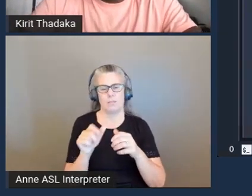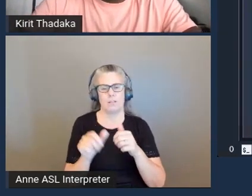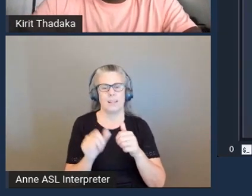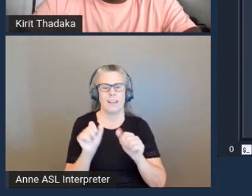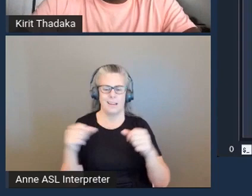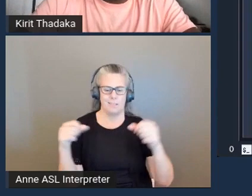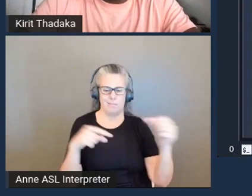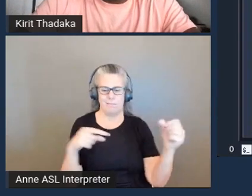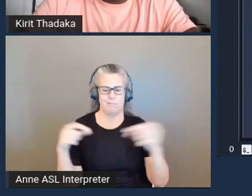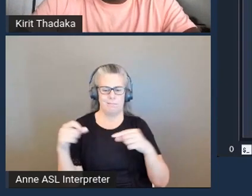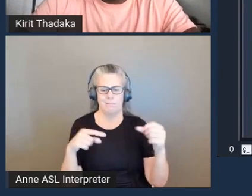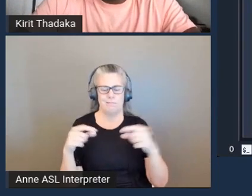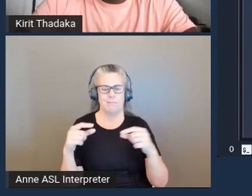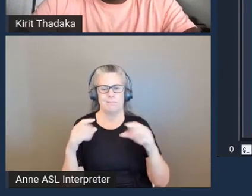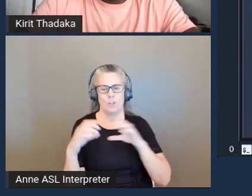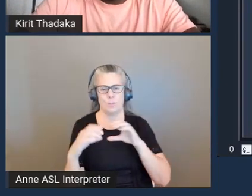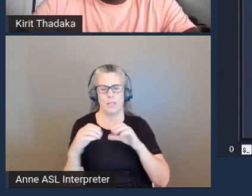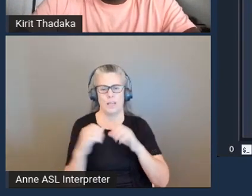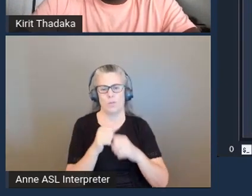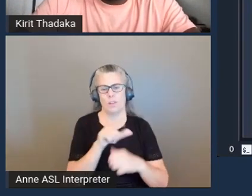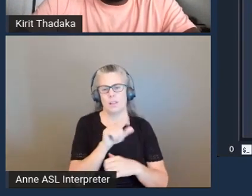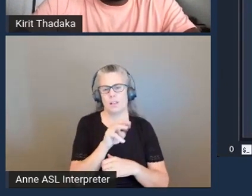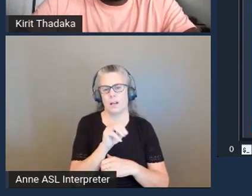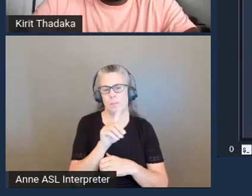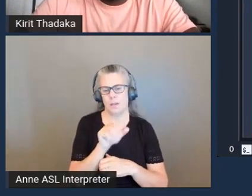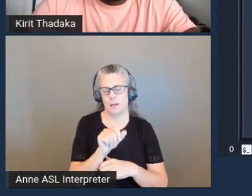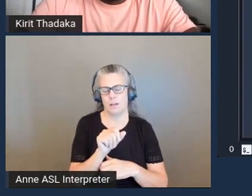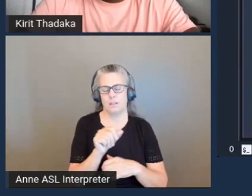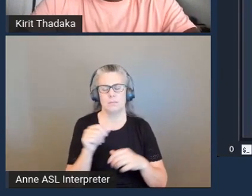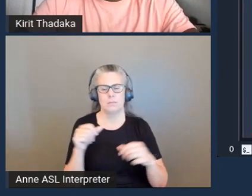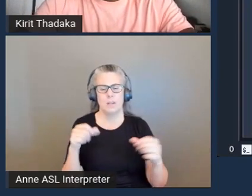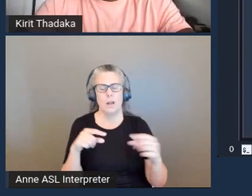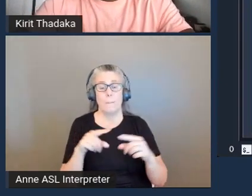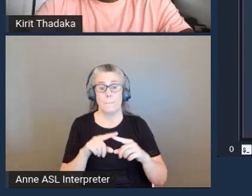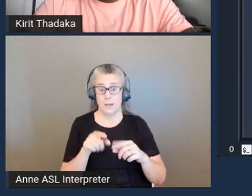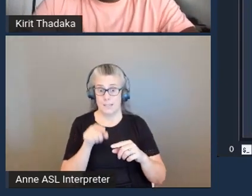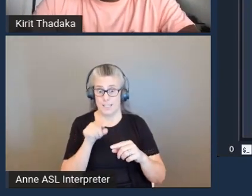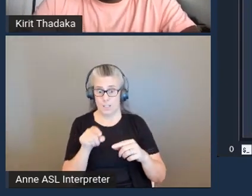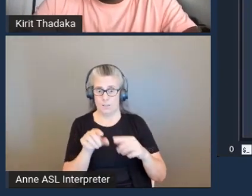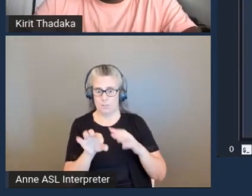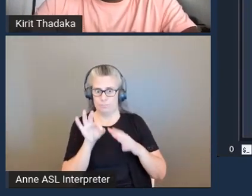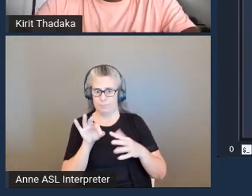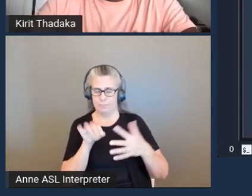that's happening here is we've defined a Lambda step. So this is a step in the pipeline